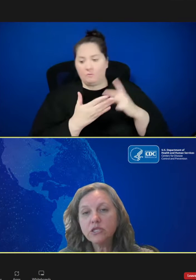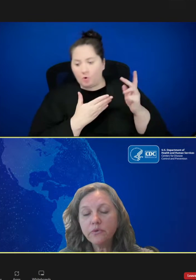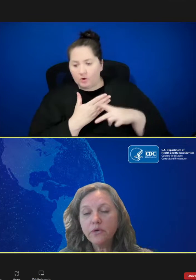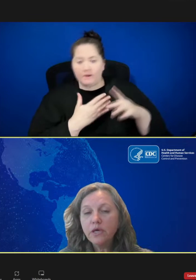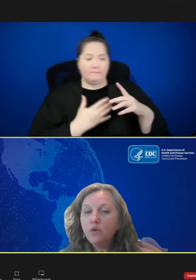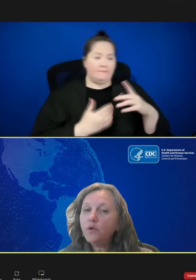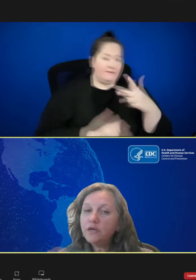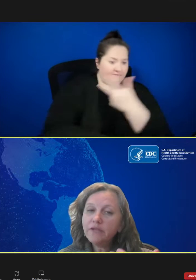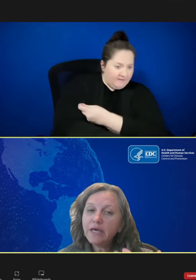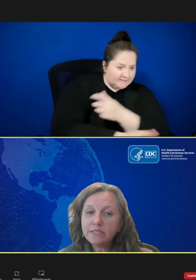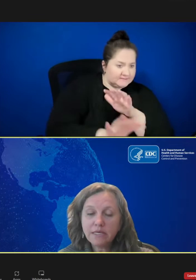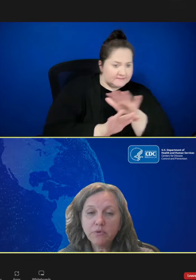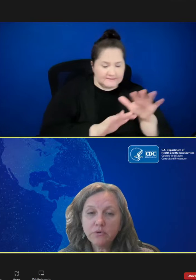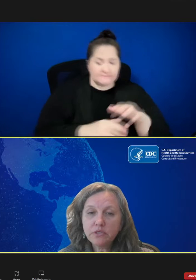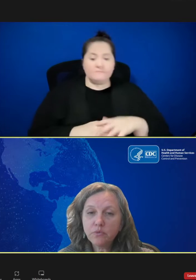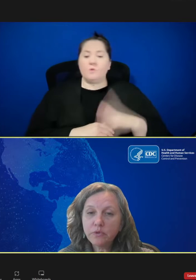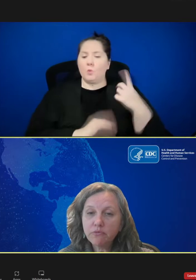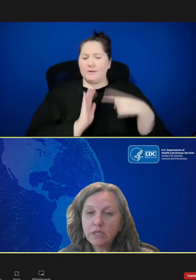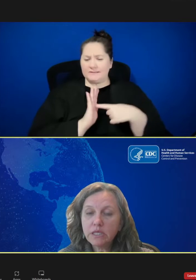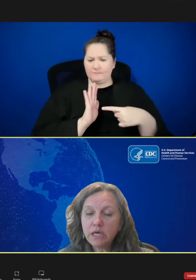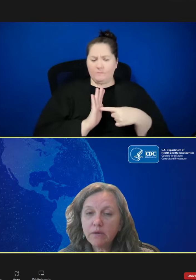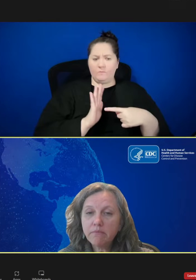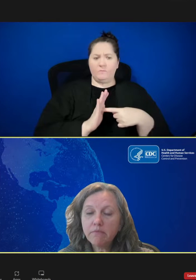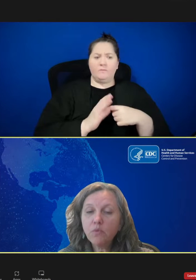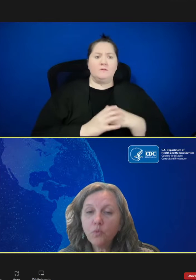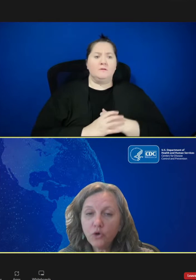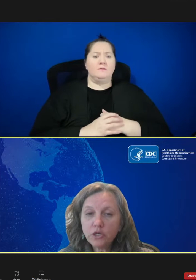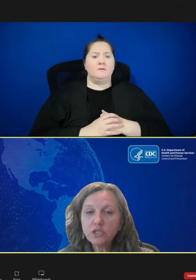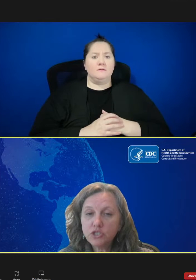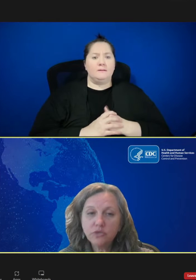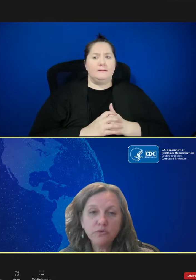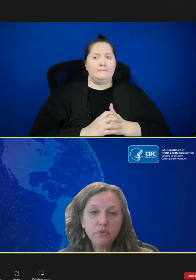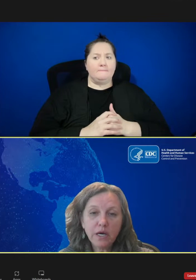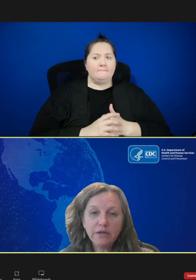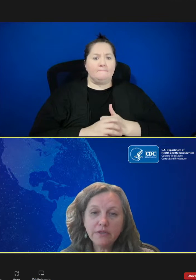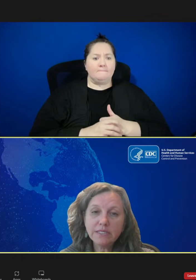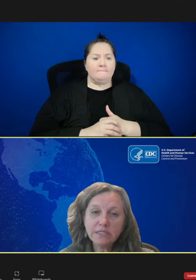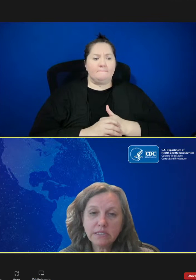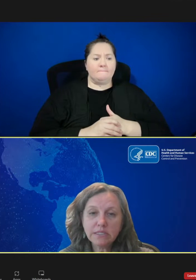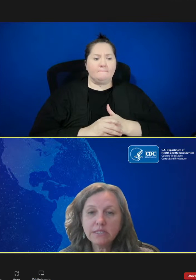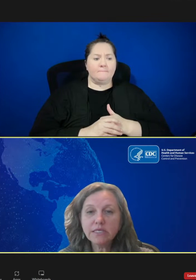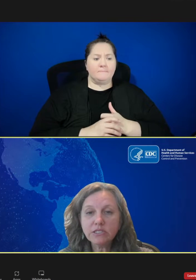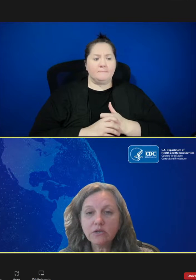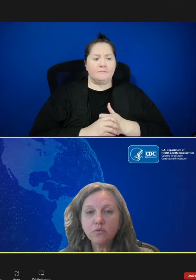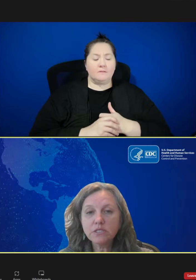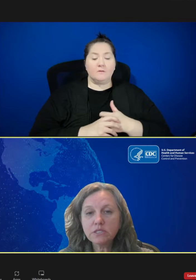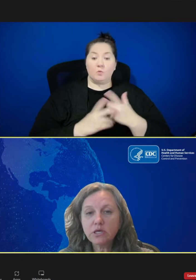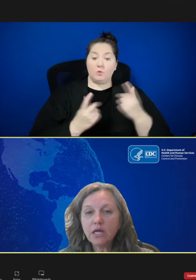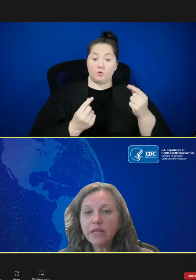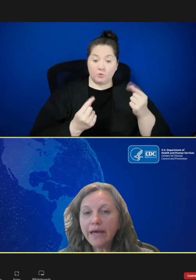So, one of the examples that we really worked to do this season was to allow